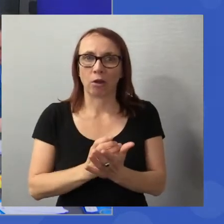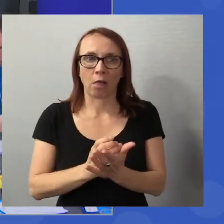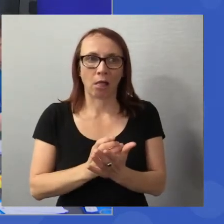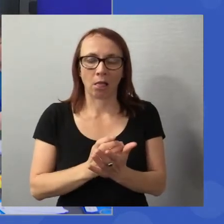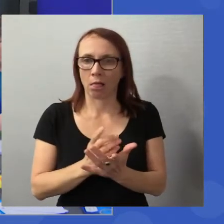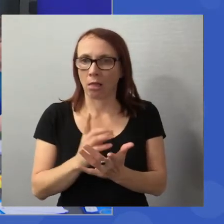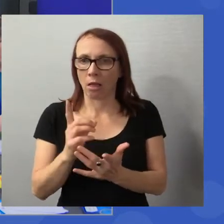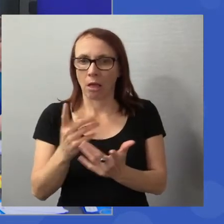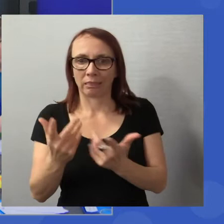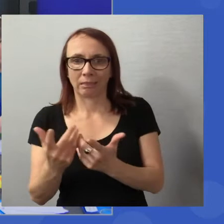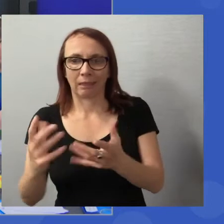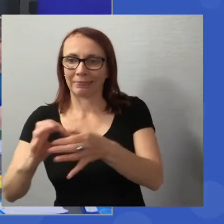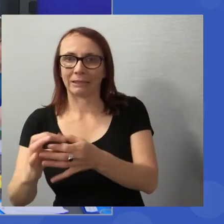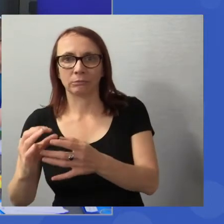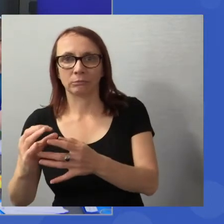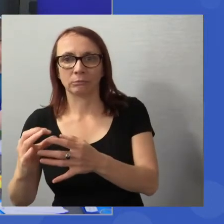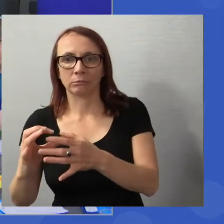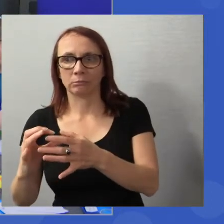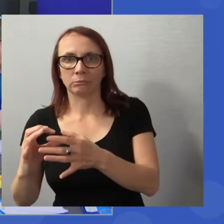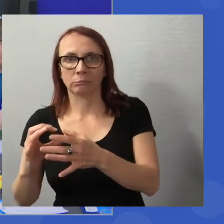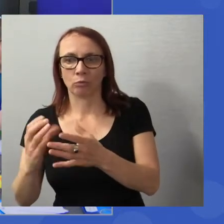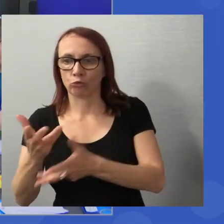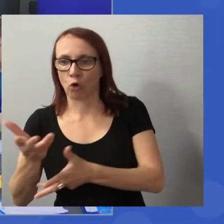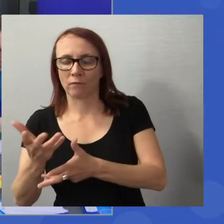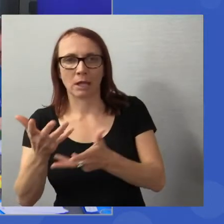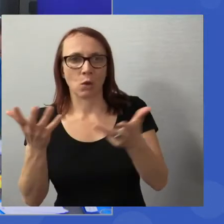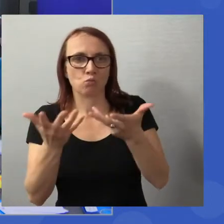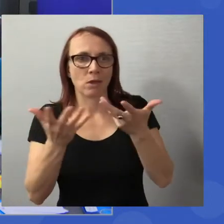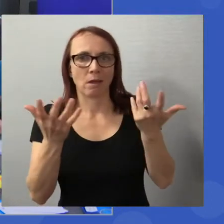reflect again on where par lies in relation to the actions that you have